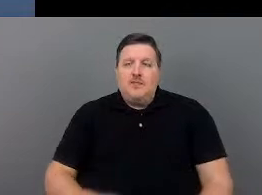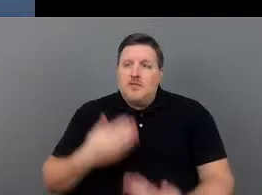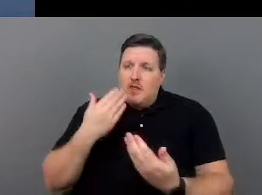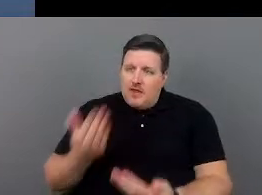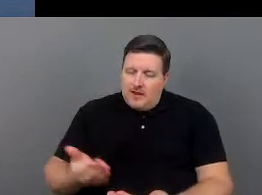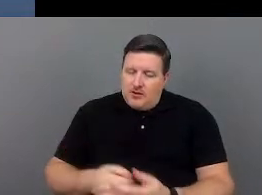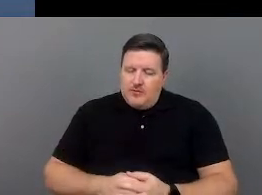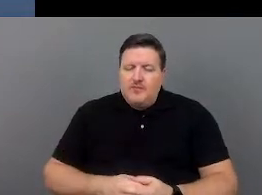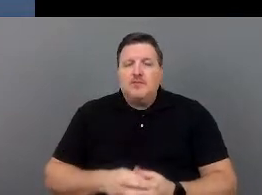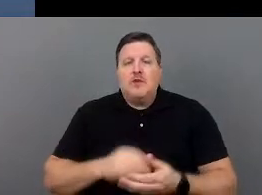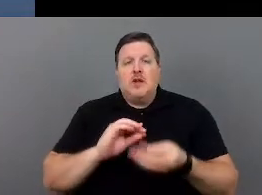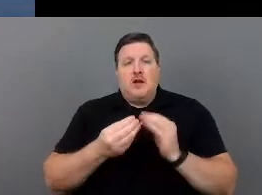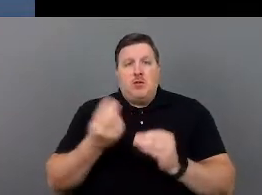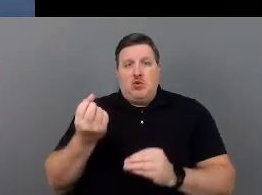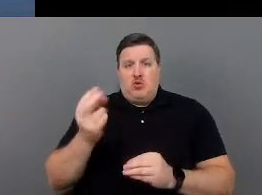SPEAKER 22, RACHEL PELECKI.